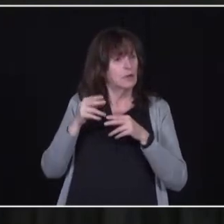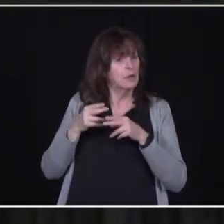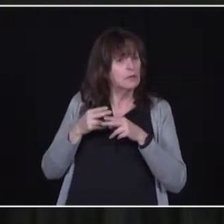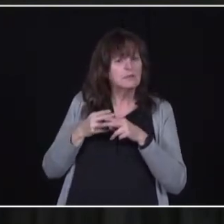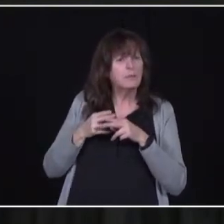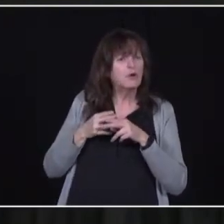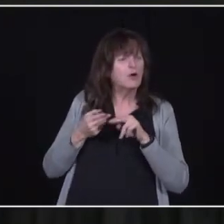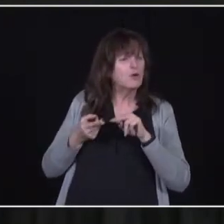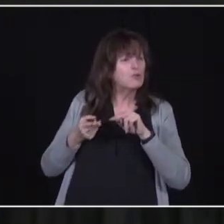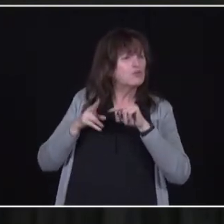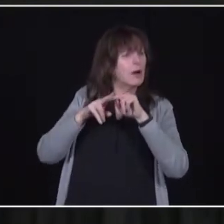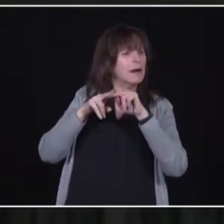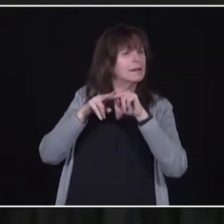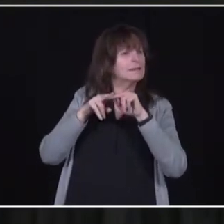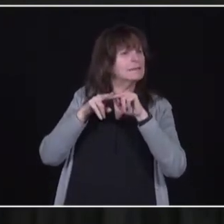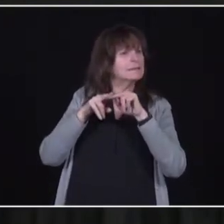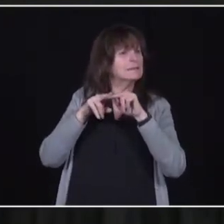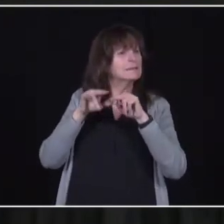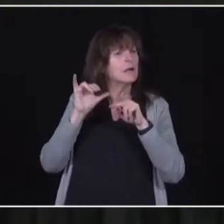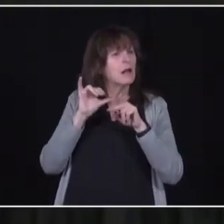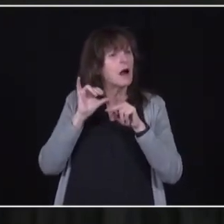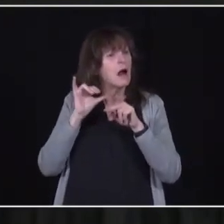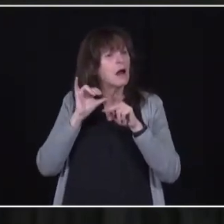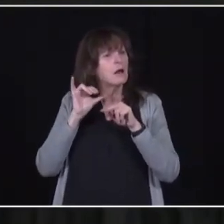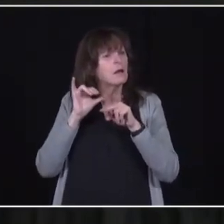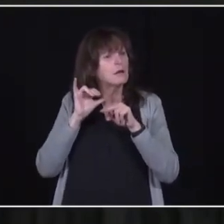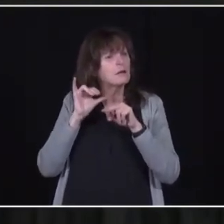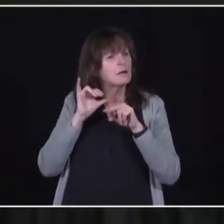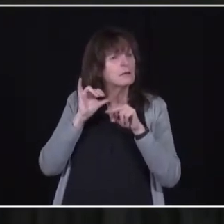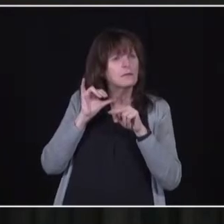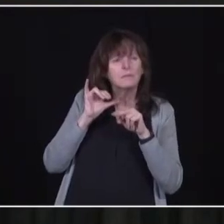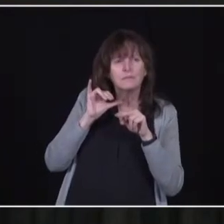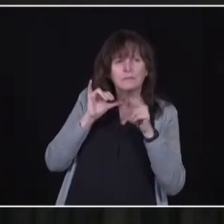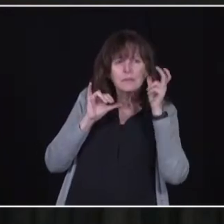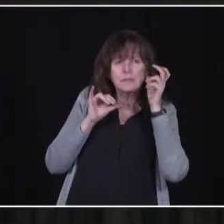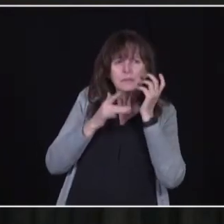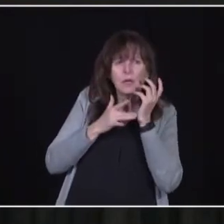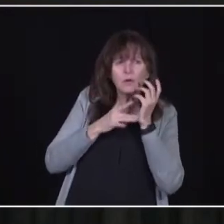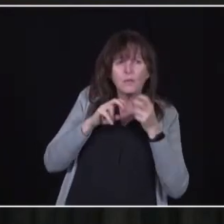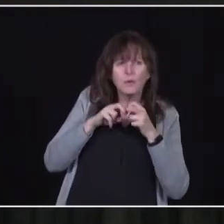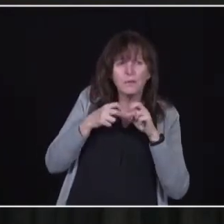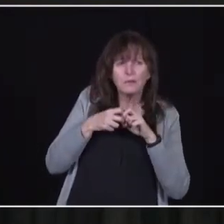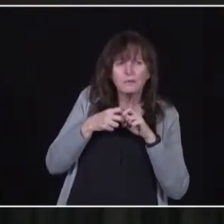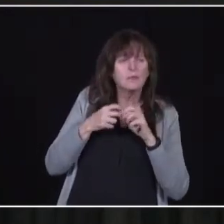and will contracts be extended or made permanent and what proportion will be trained in French?